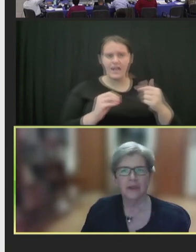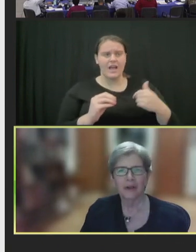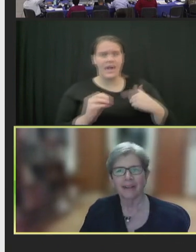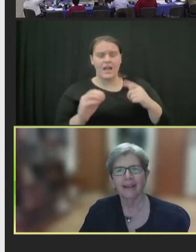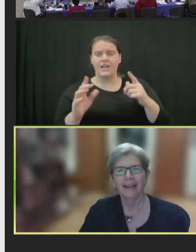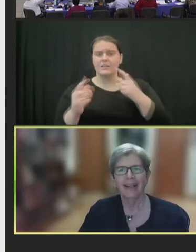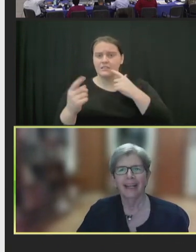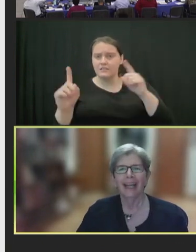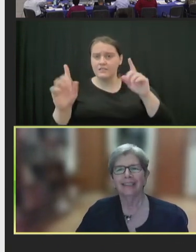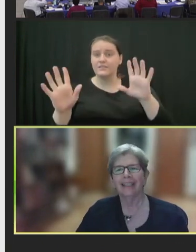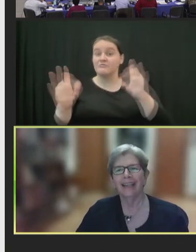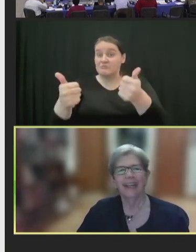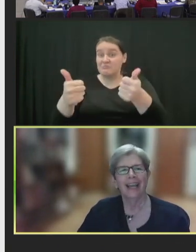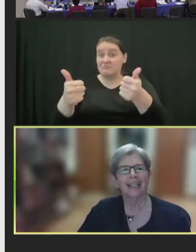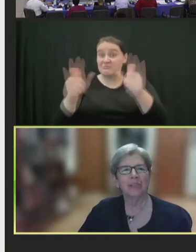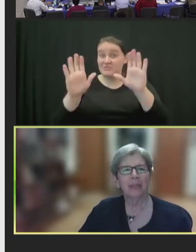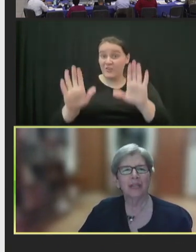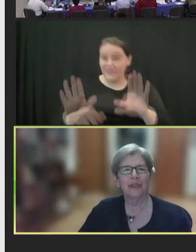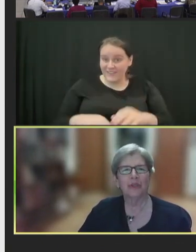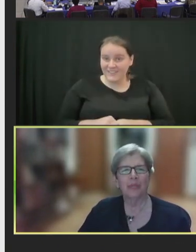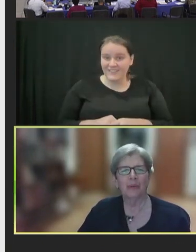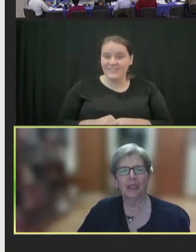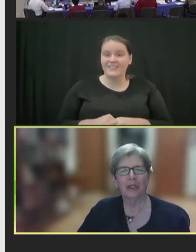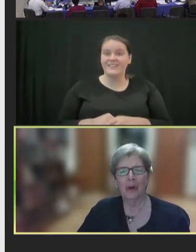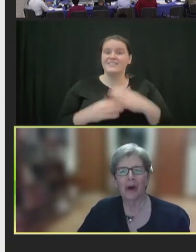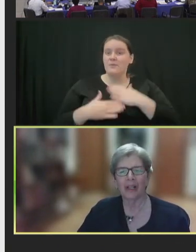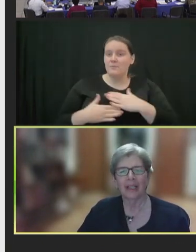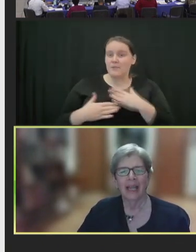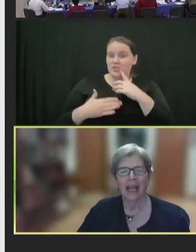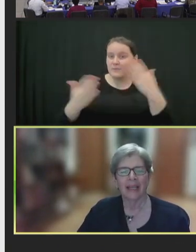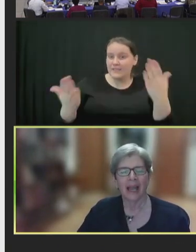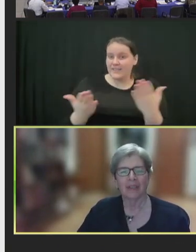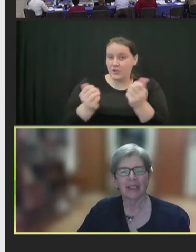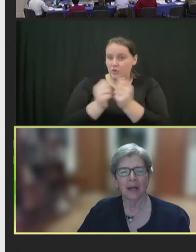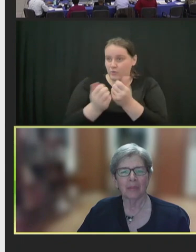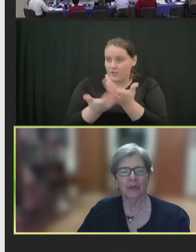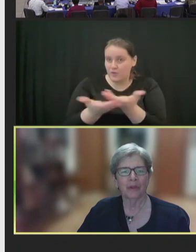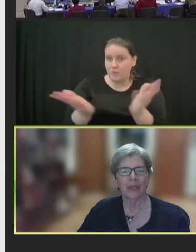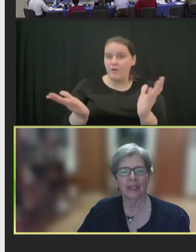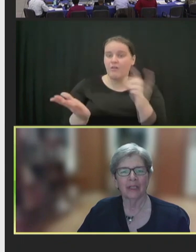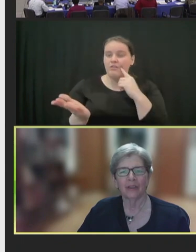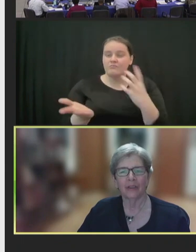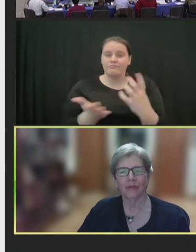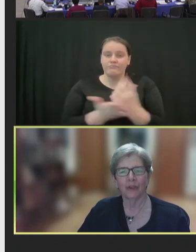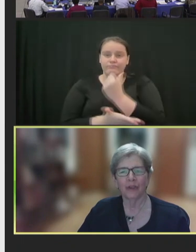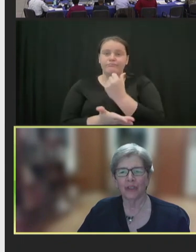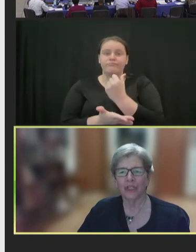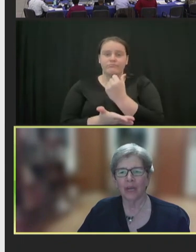Terrific. It's a pleasure to be with you all and have this opportunity to further share